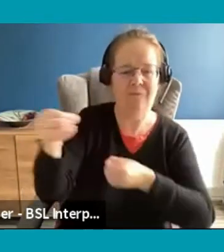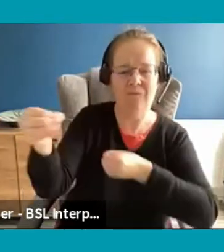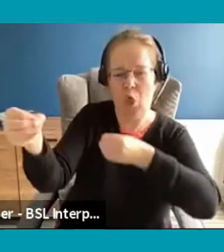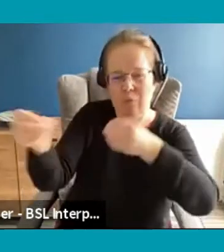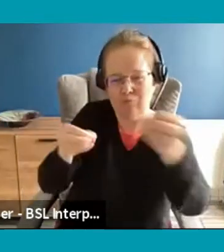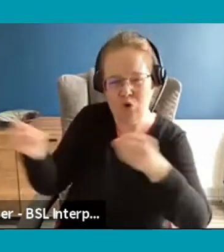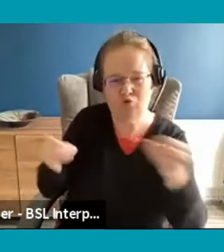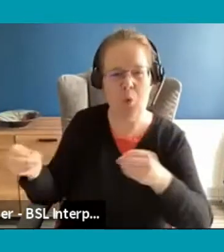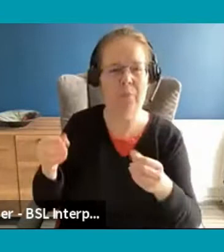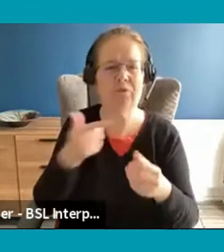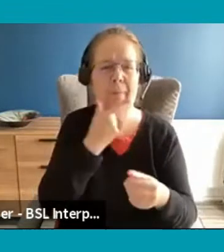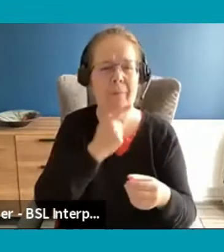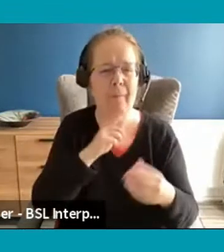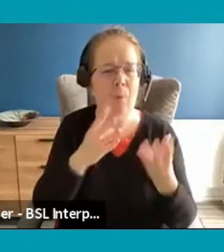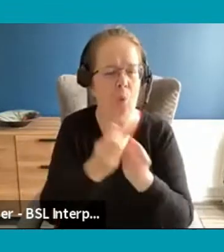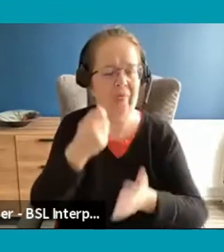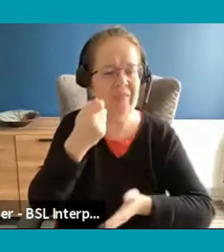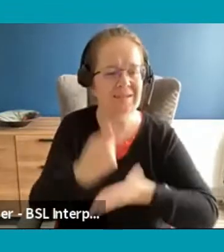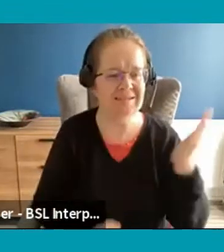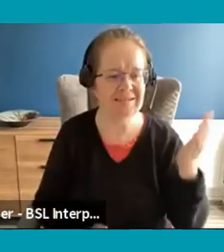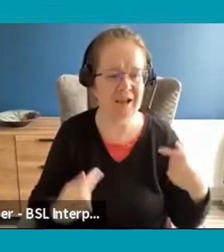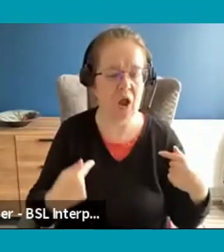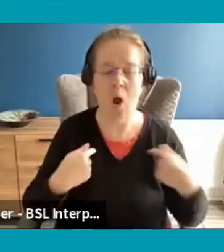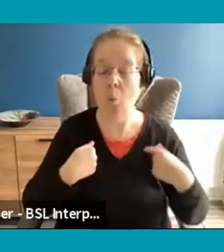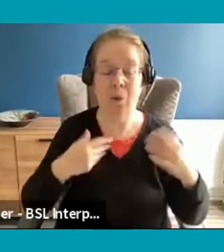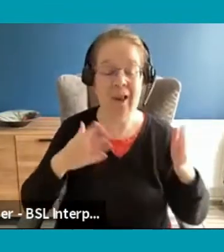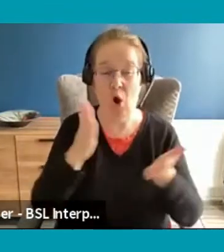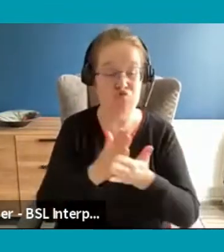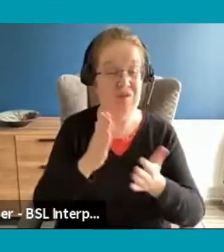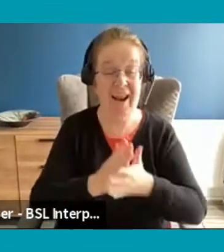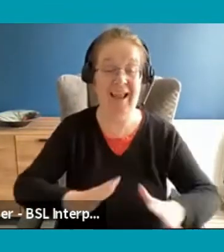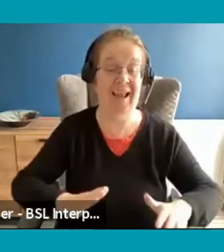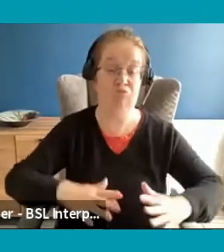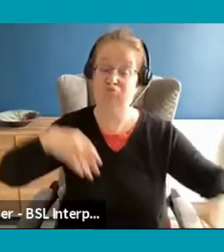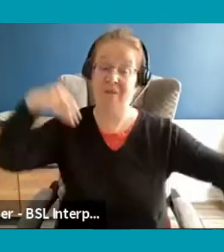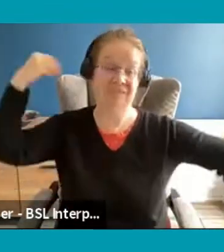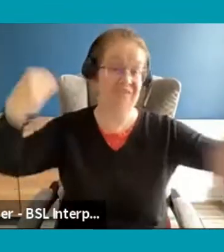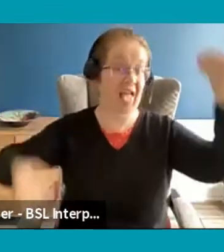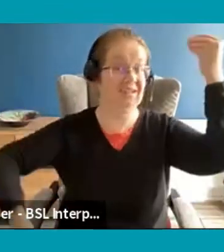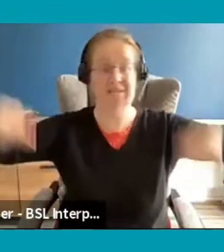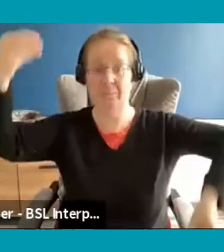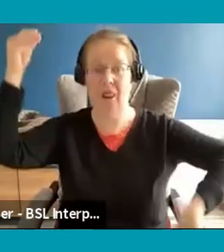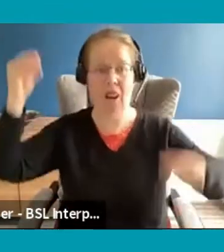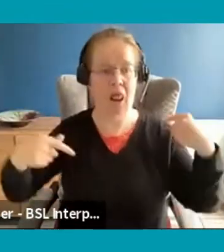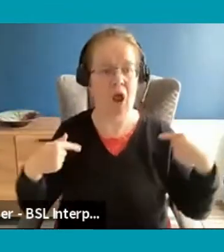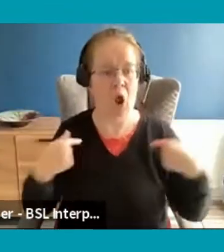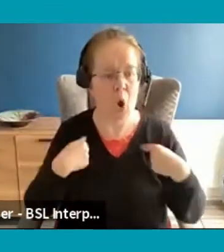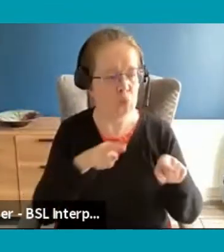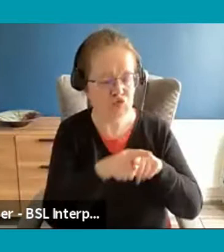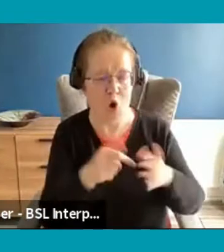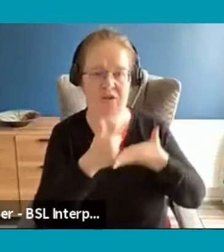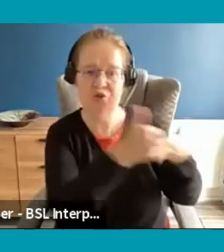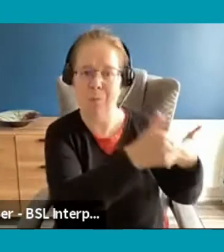so we're insanely flexible. Or I am and I also help people to being flexible as well at the flexible as well,